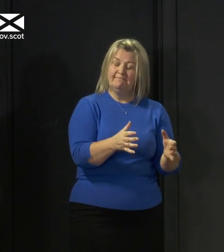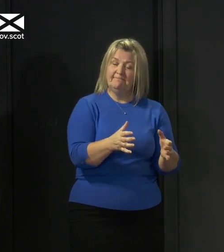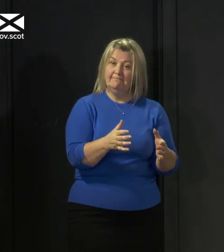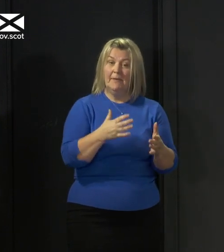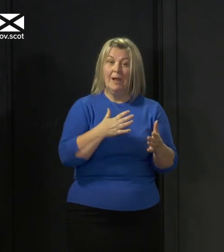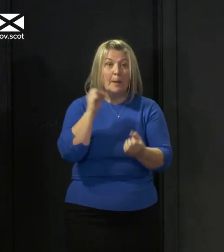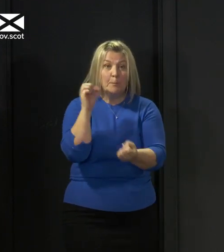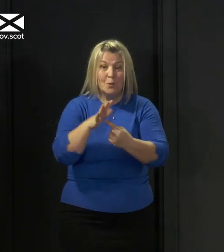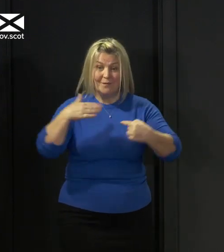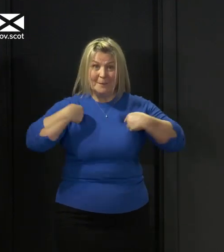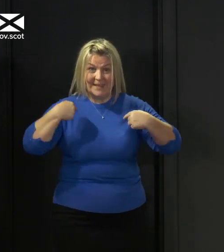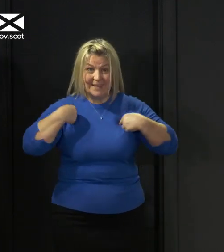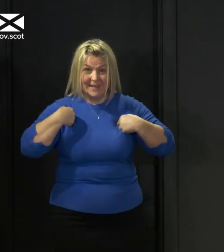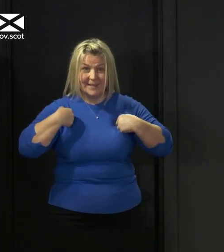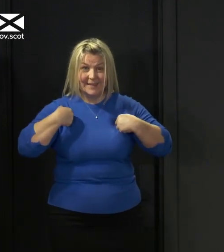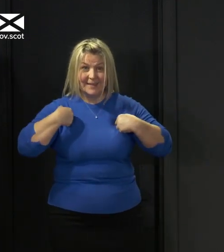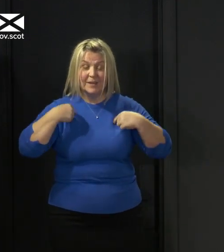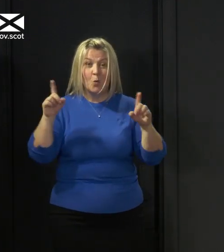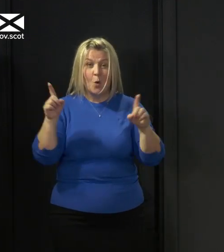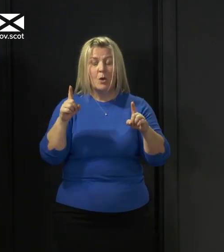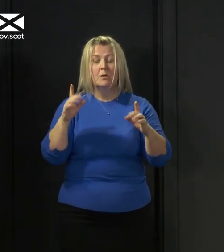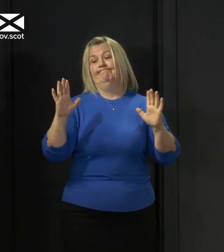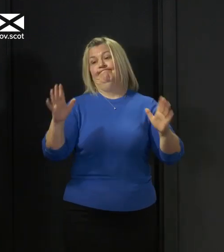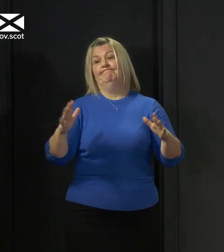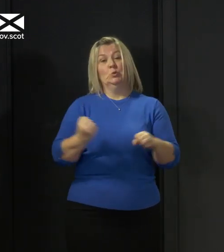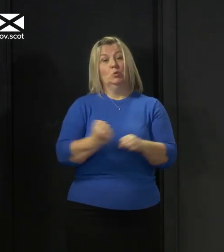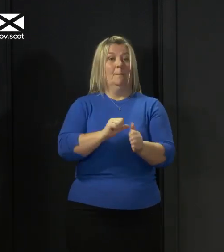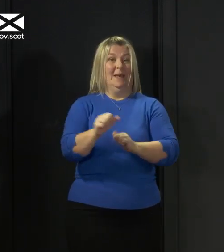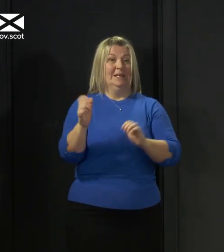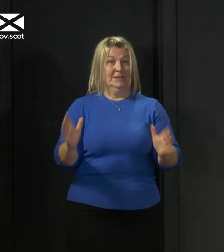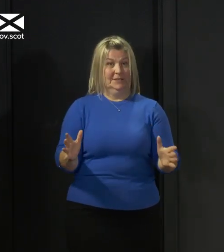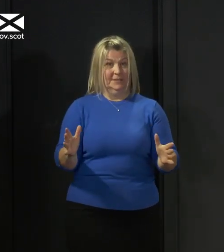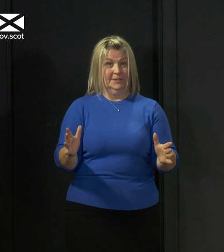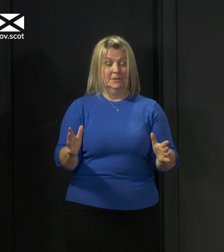right now is doing the best I can with the teams that work with me to make sure